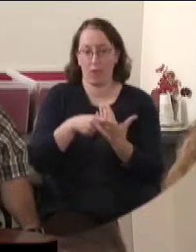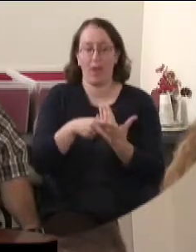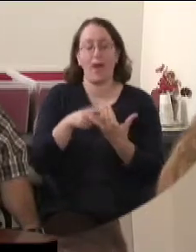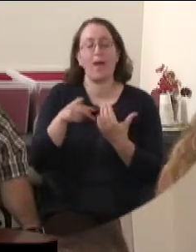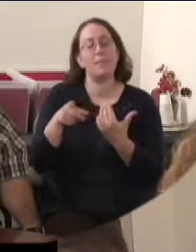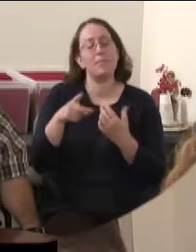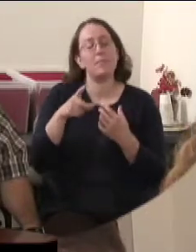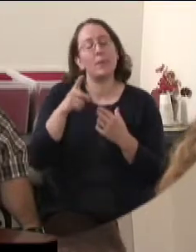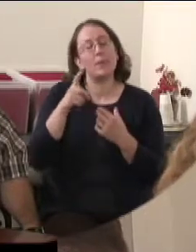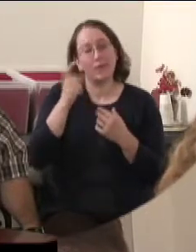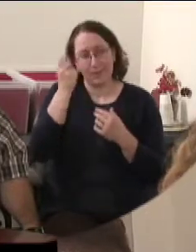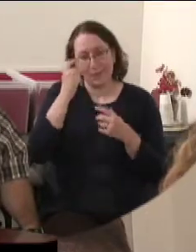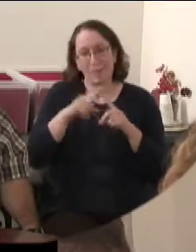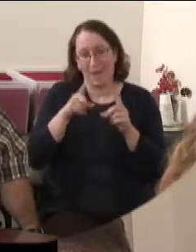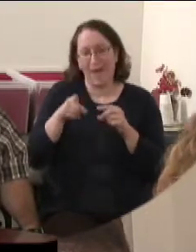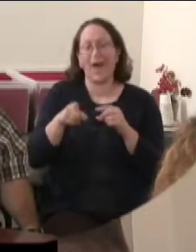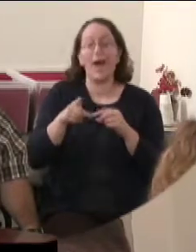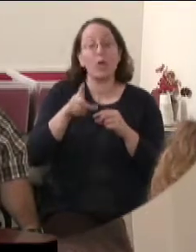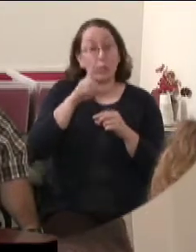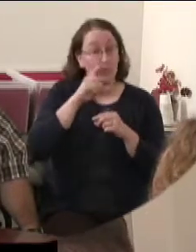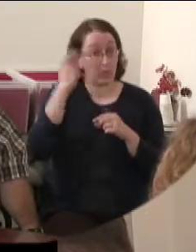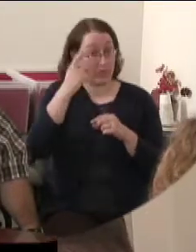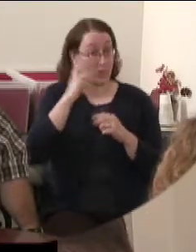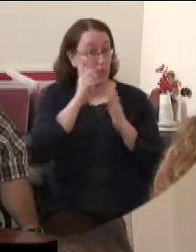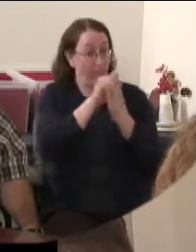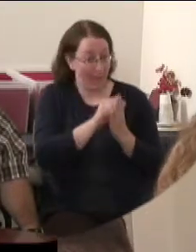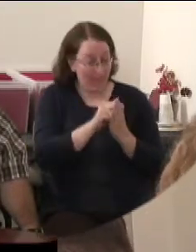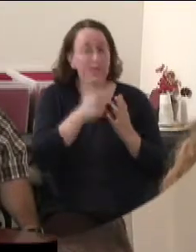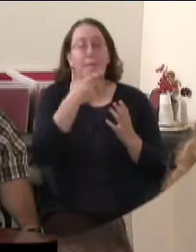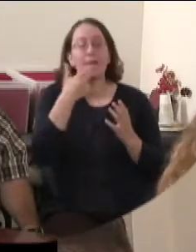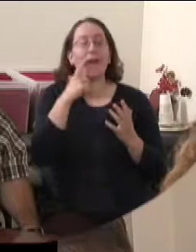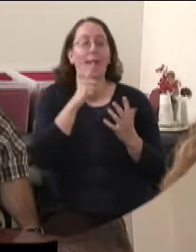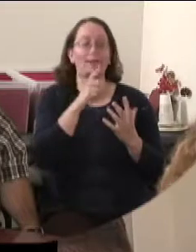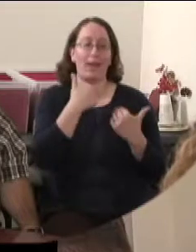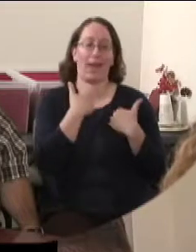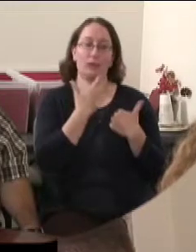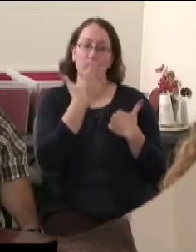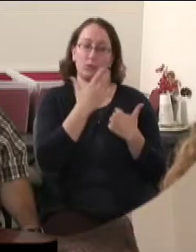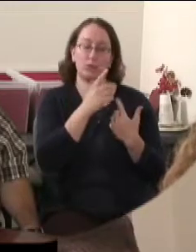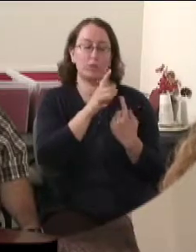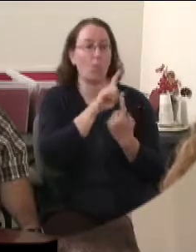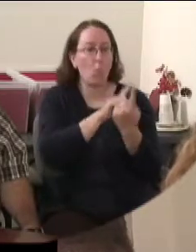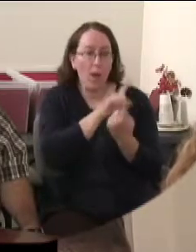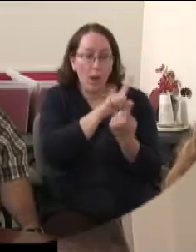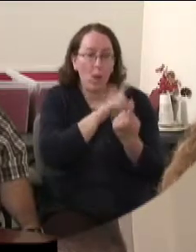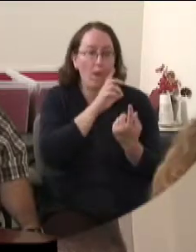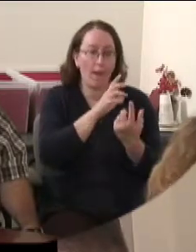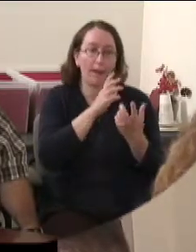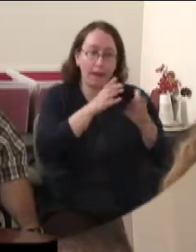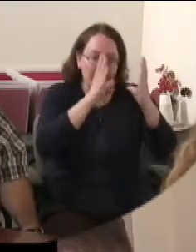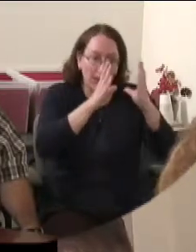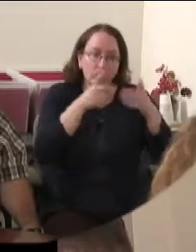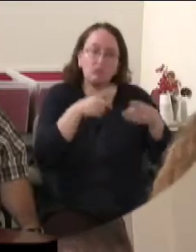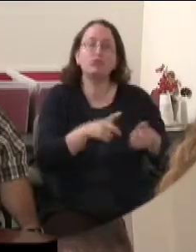But she attributes it to the one-on-one attention,